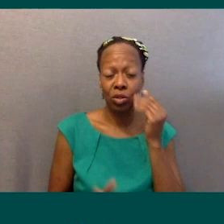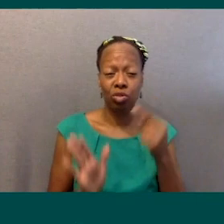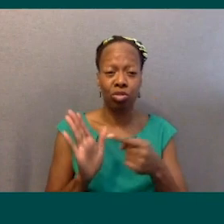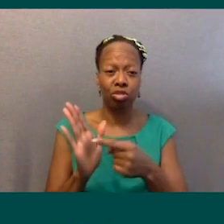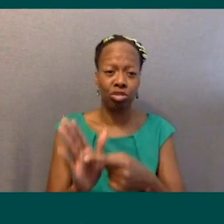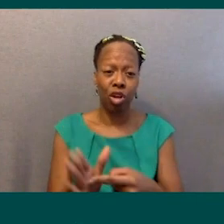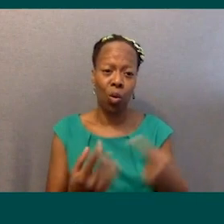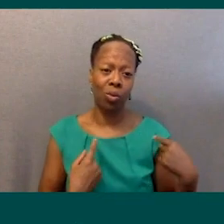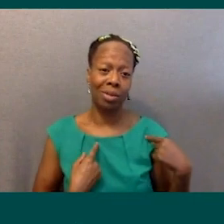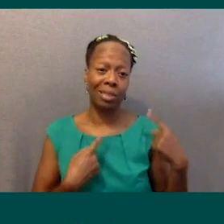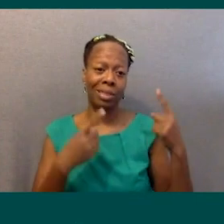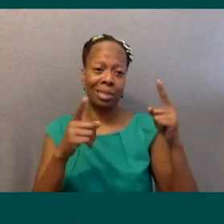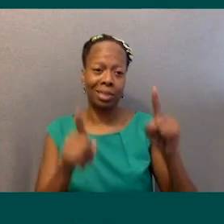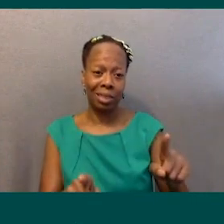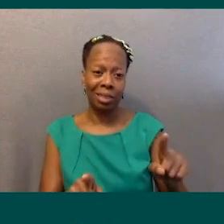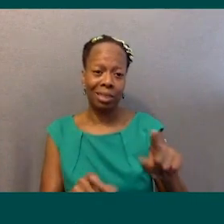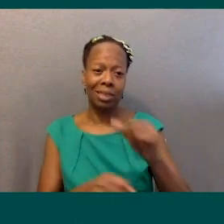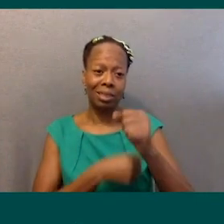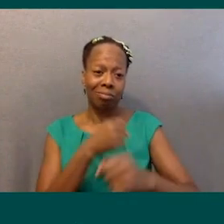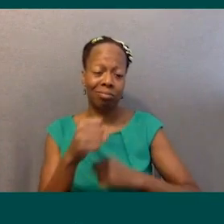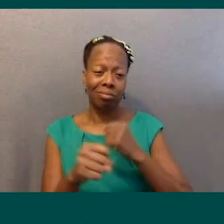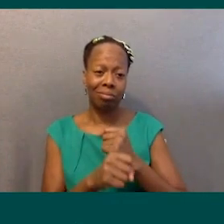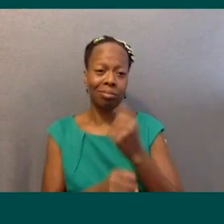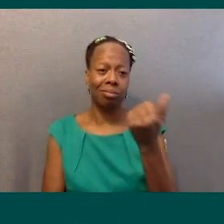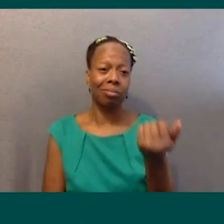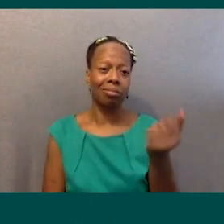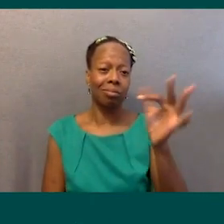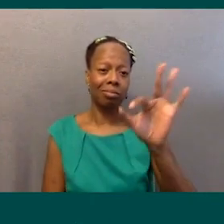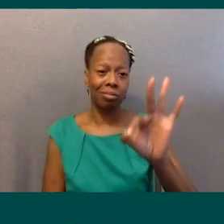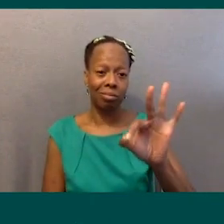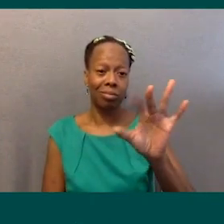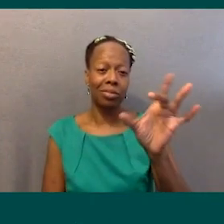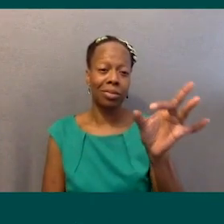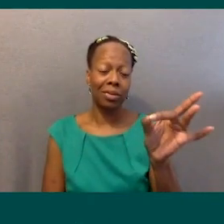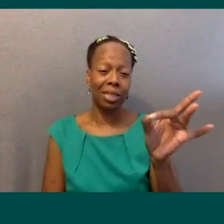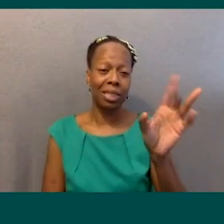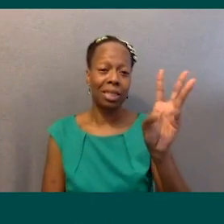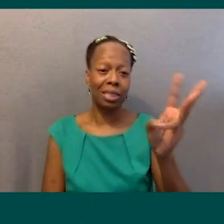since 1986, we recommend botulinum toxin injections